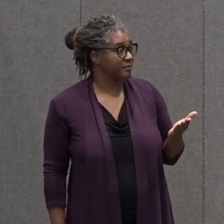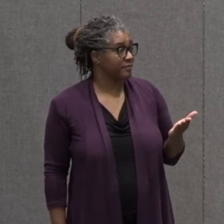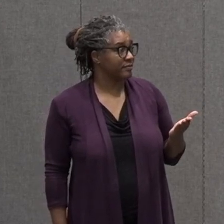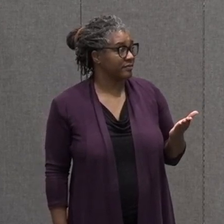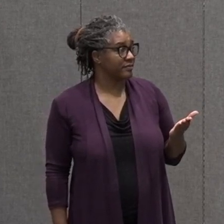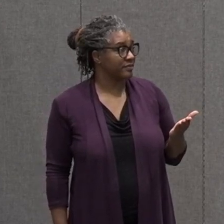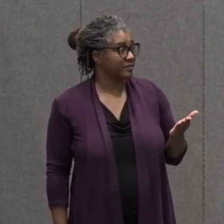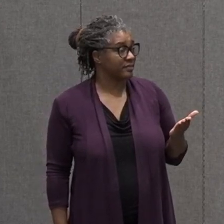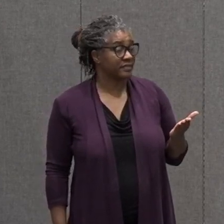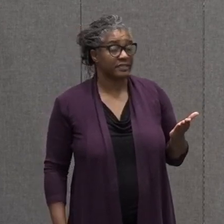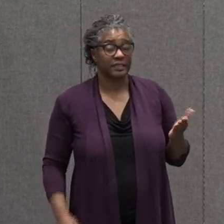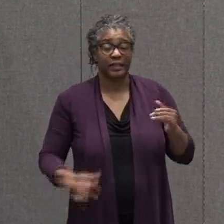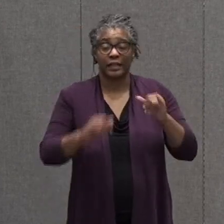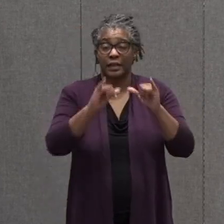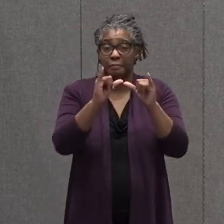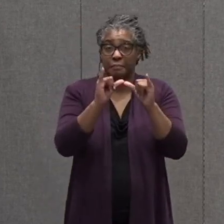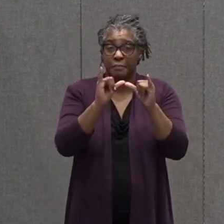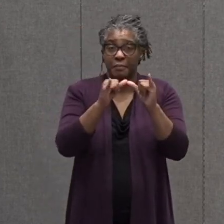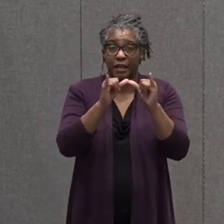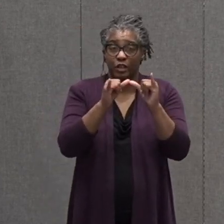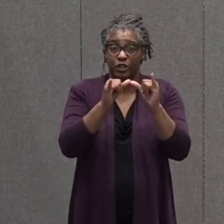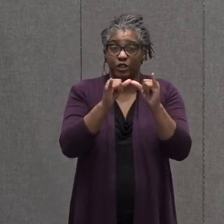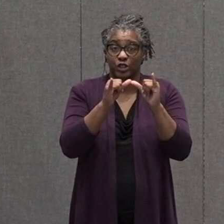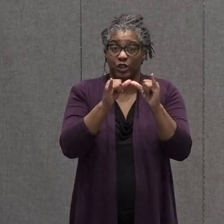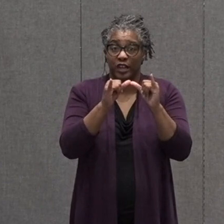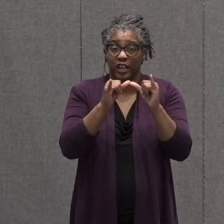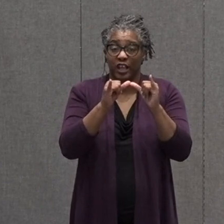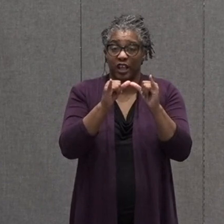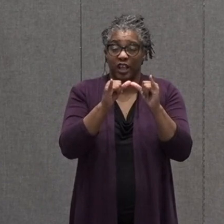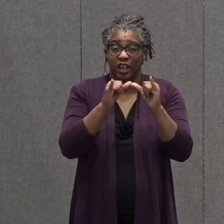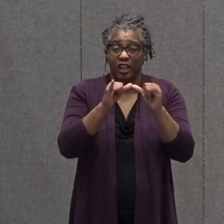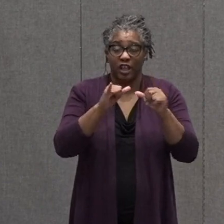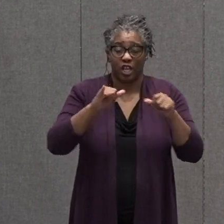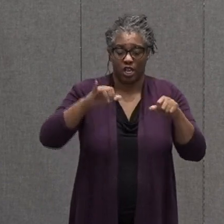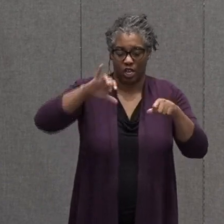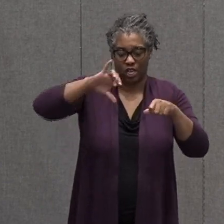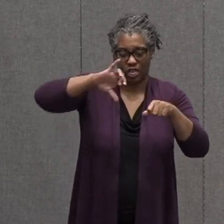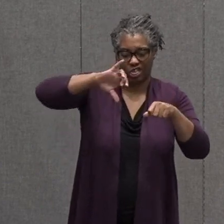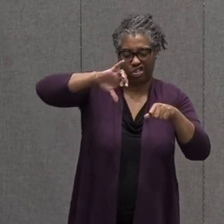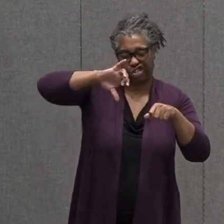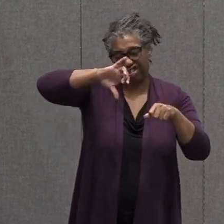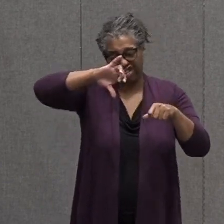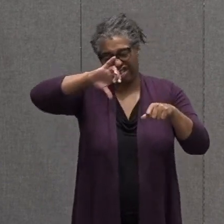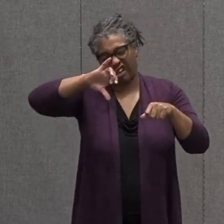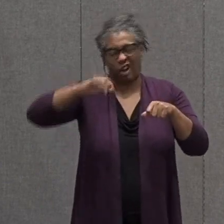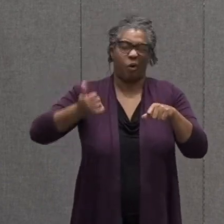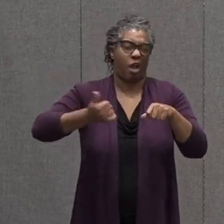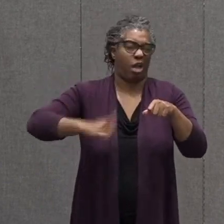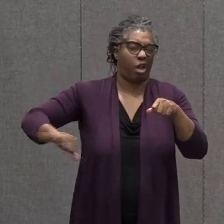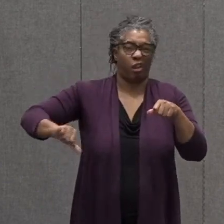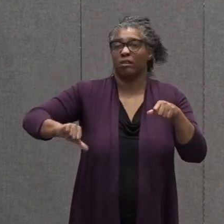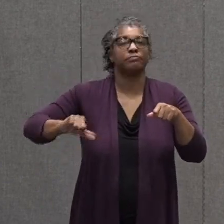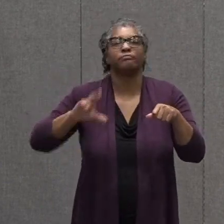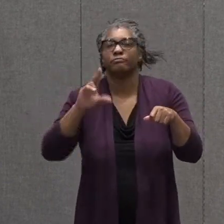This is because I want to control the portion size that I'm using for the peanut butter